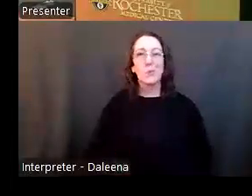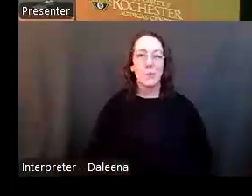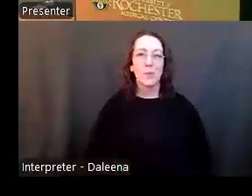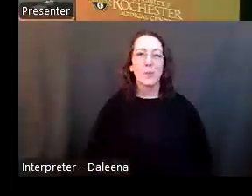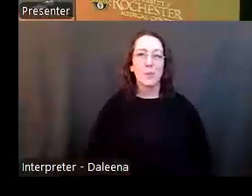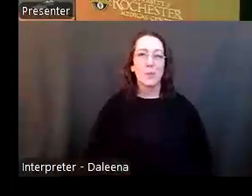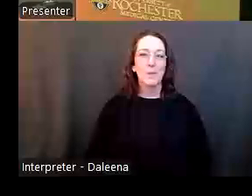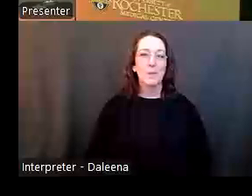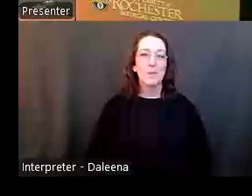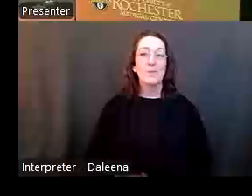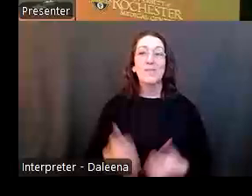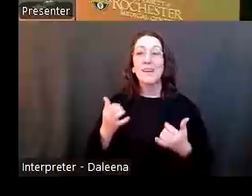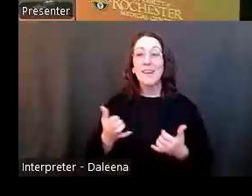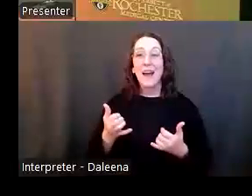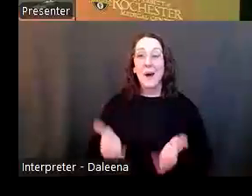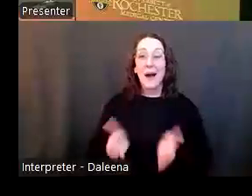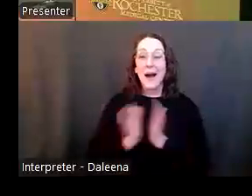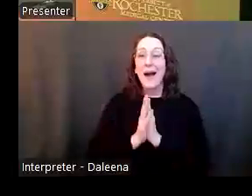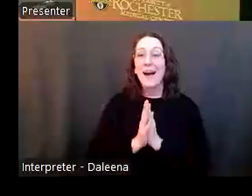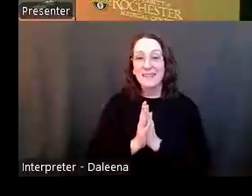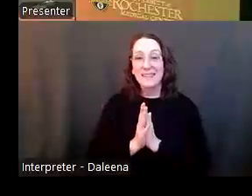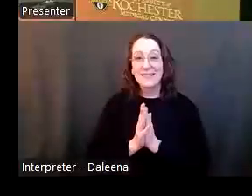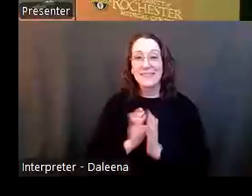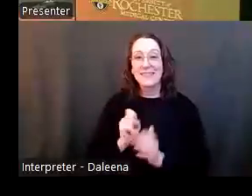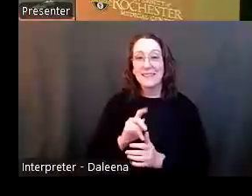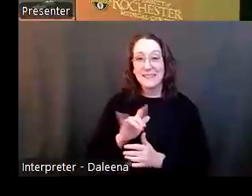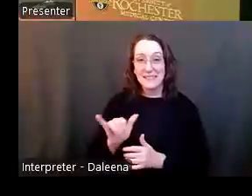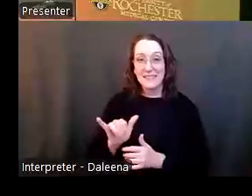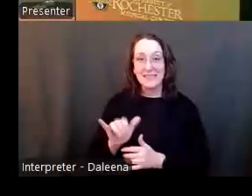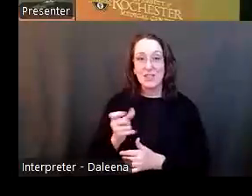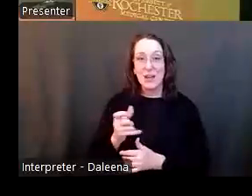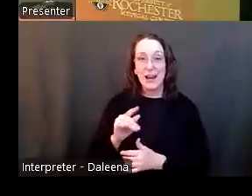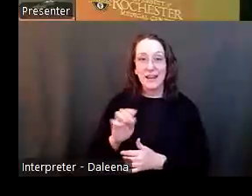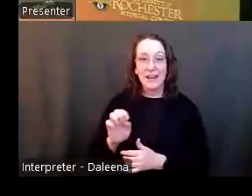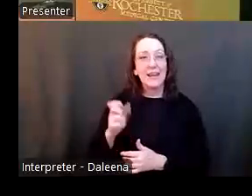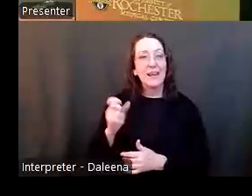so I'm going to ask um Stacy and Jackie Stacy caluso and Jackie mckl to come